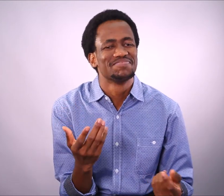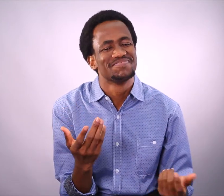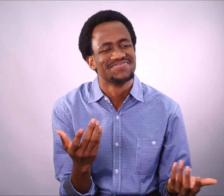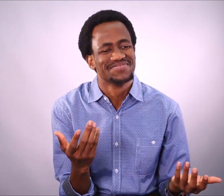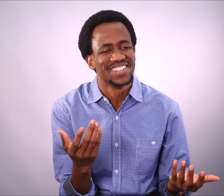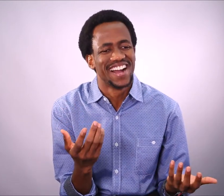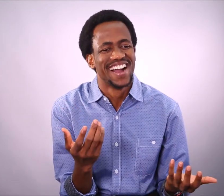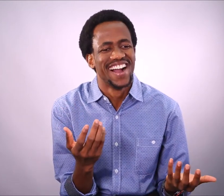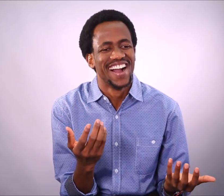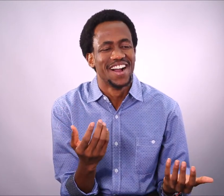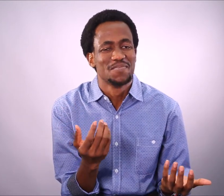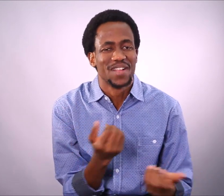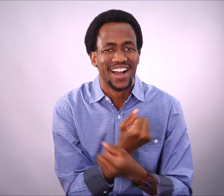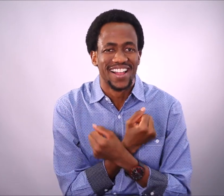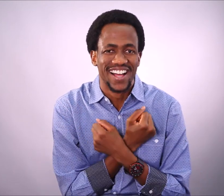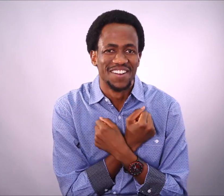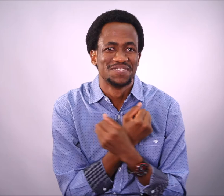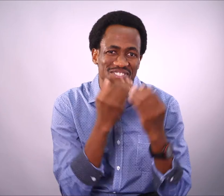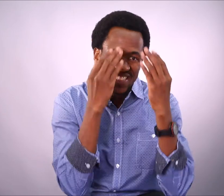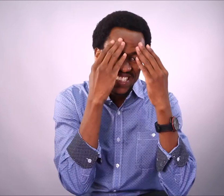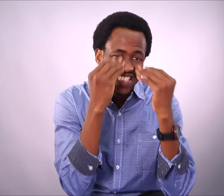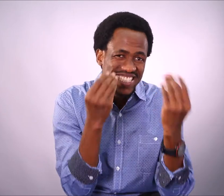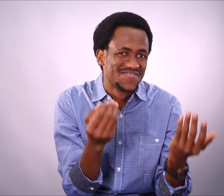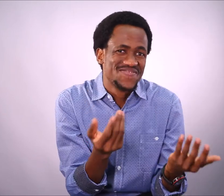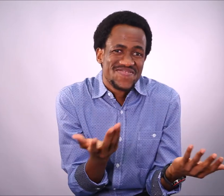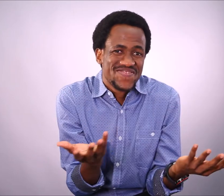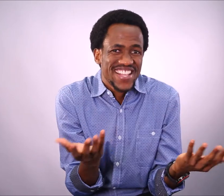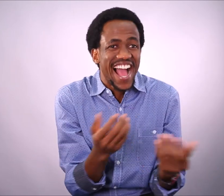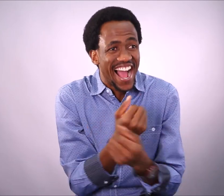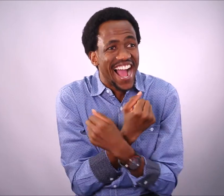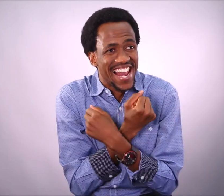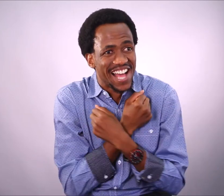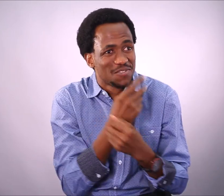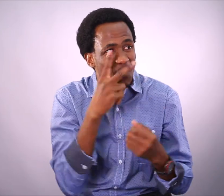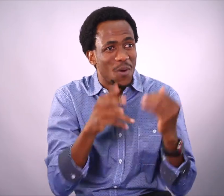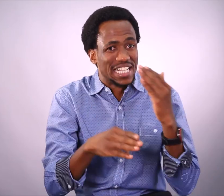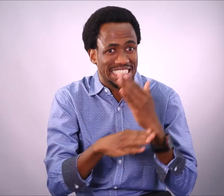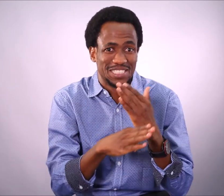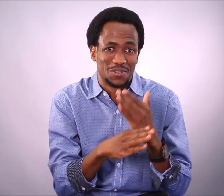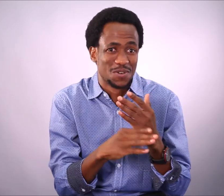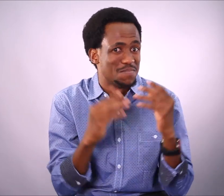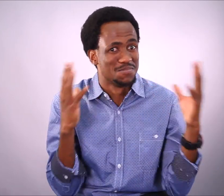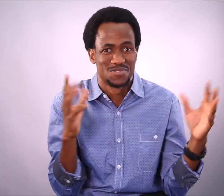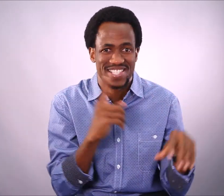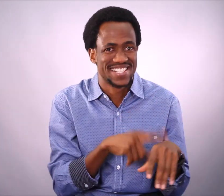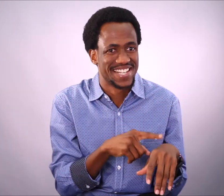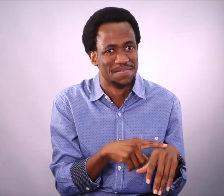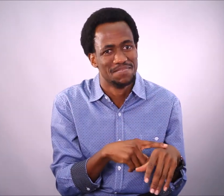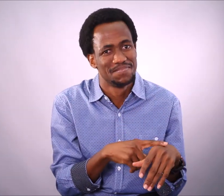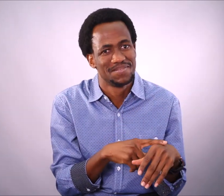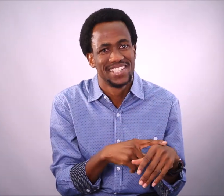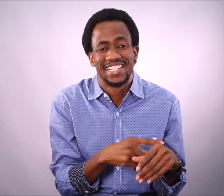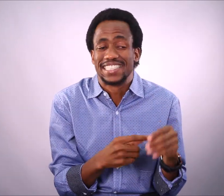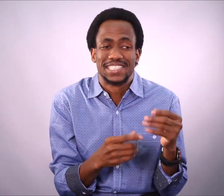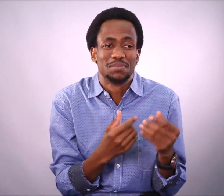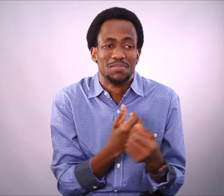But one thing I should say too is that I do love my sleep. I also love watching soccer.